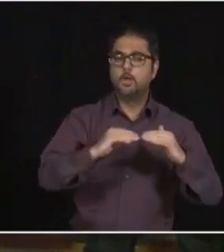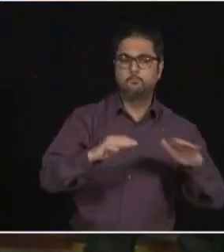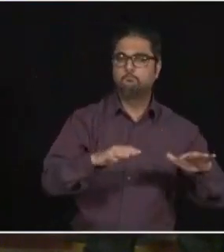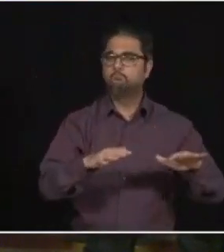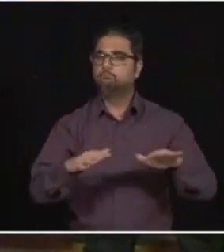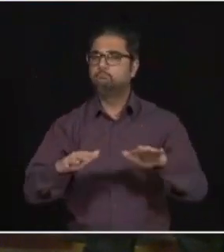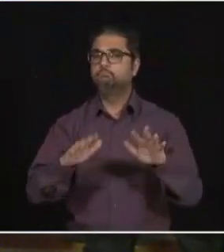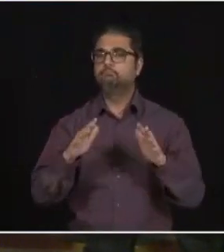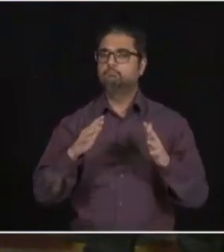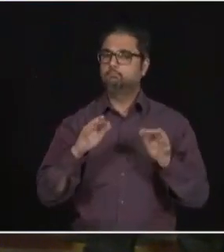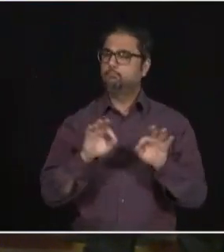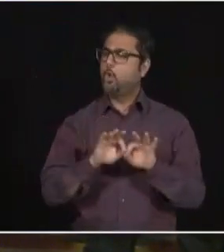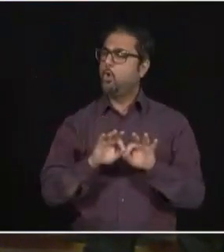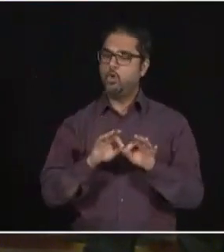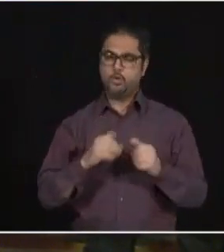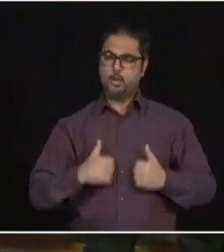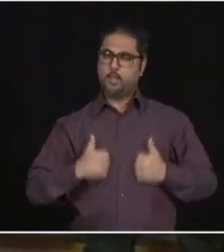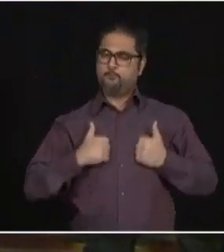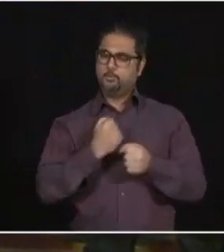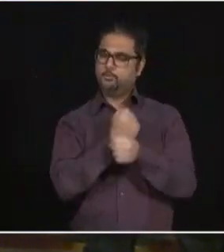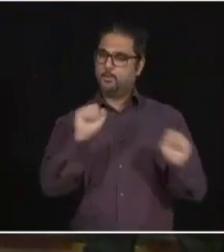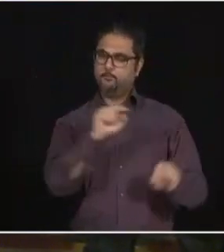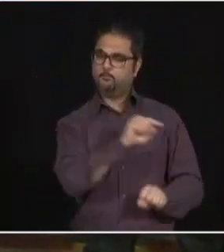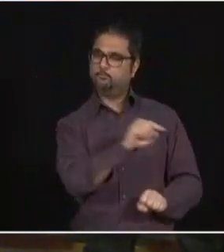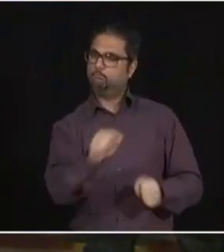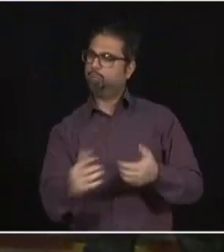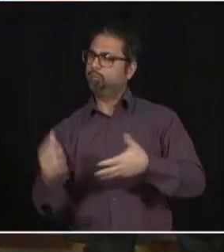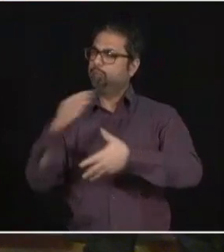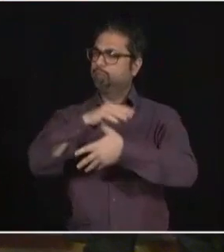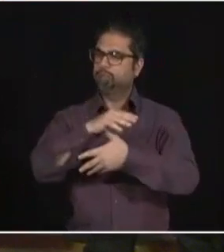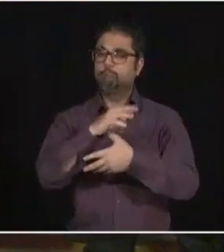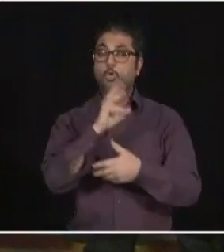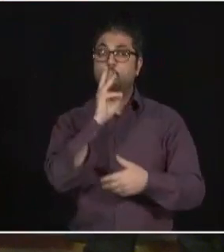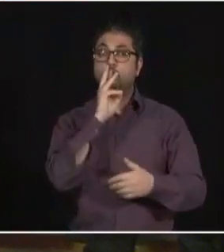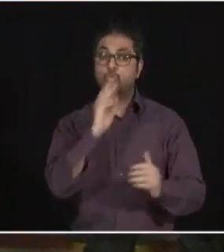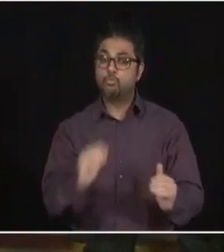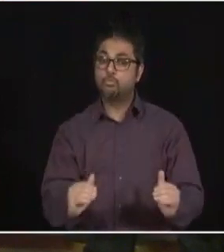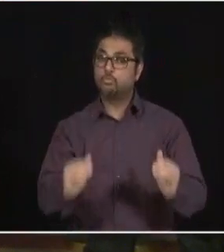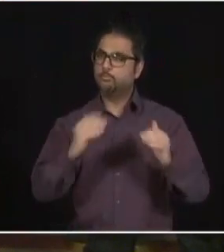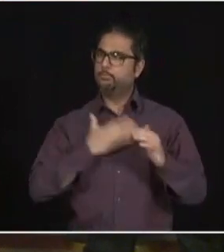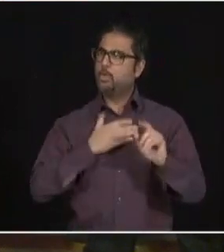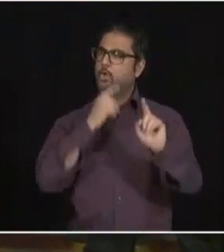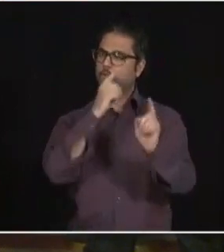do is be prepared. So when we know water levels are rising, we're ready to